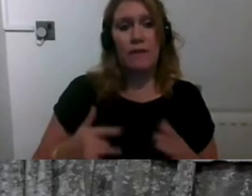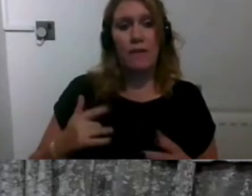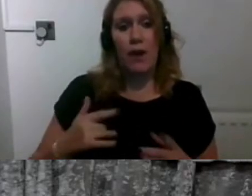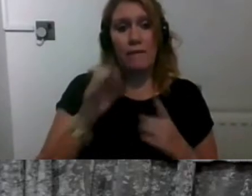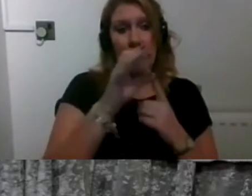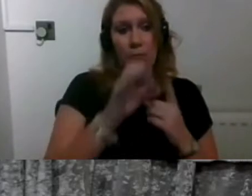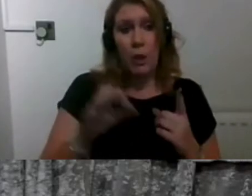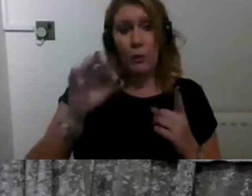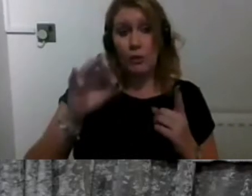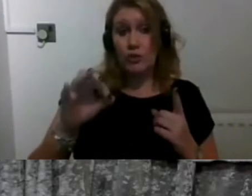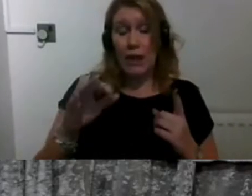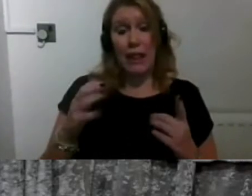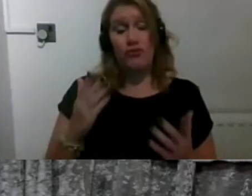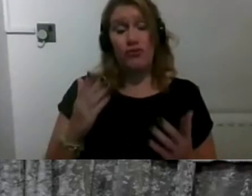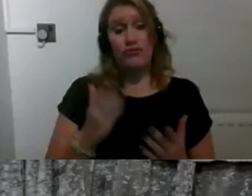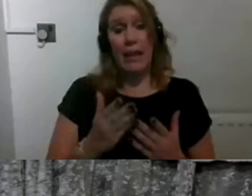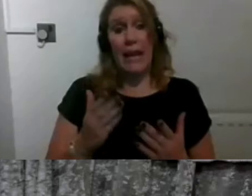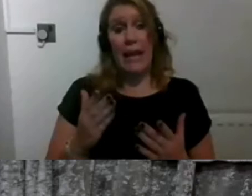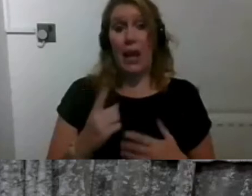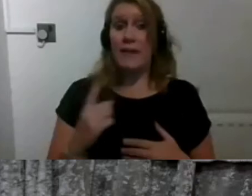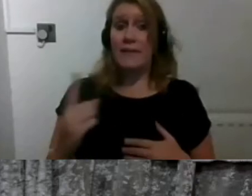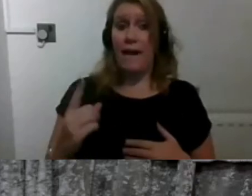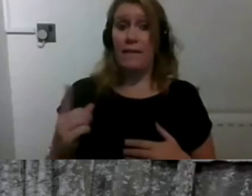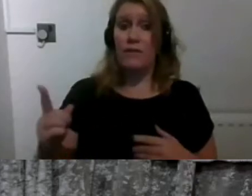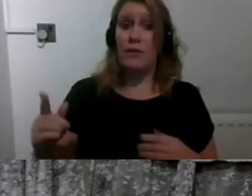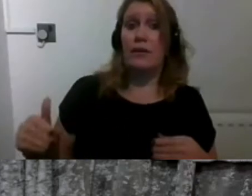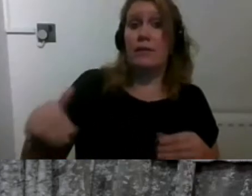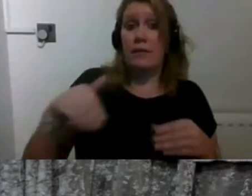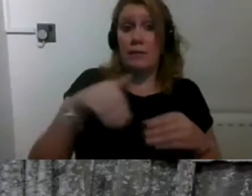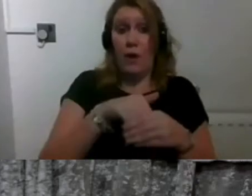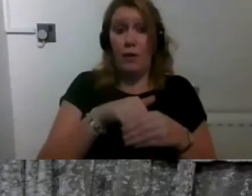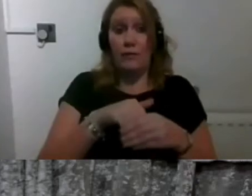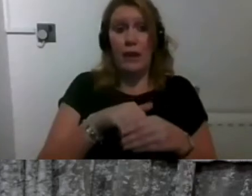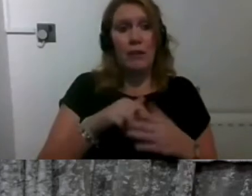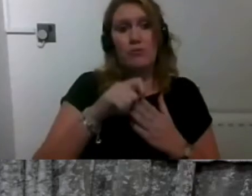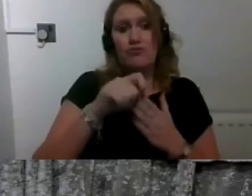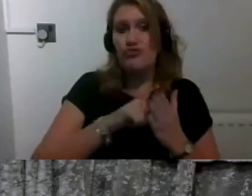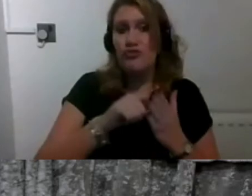Survivors Poetry, that she really should come along herself and she had not been